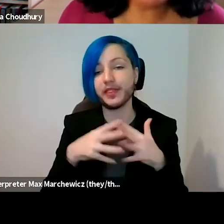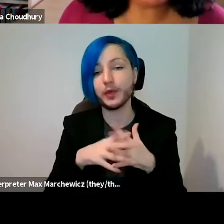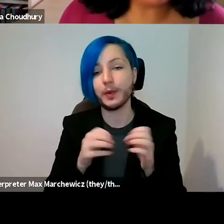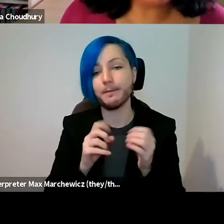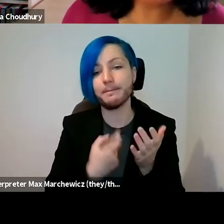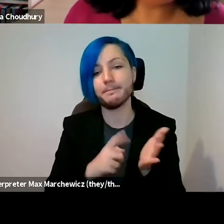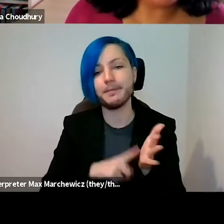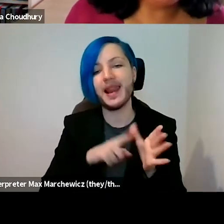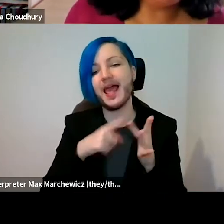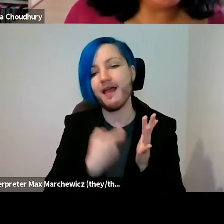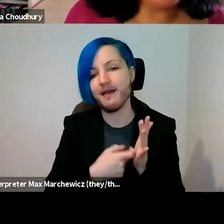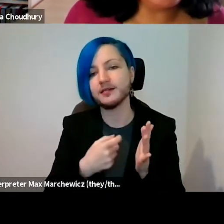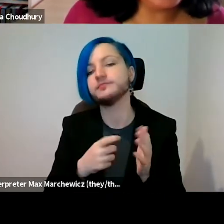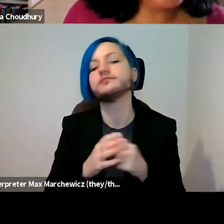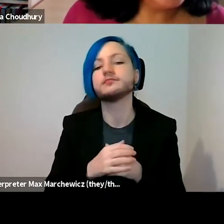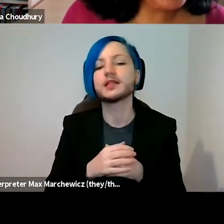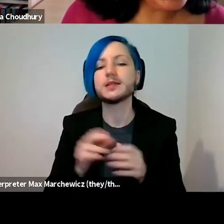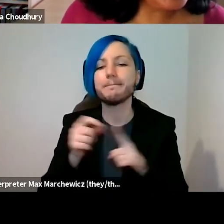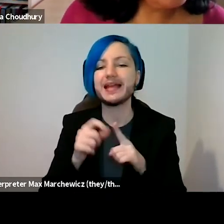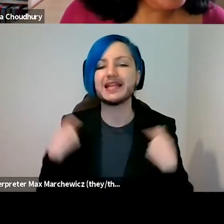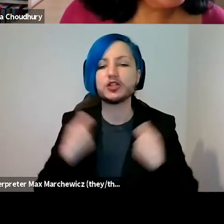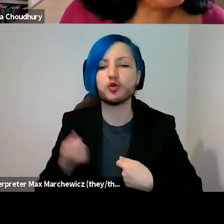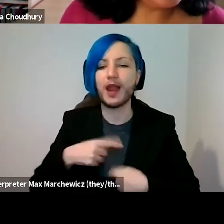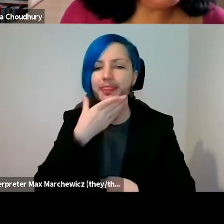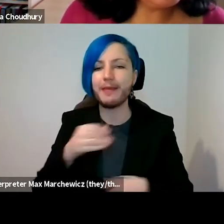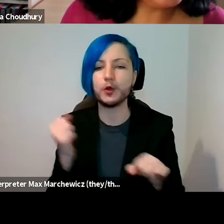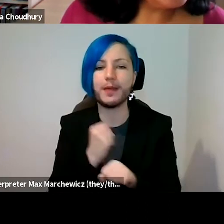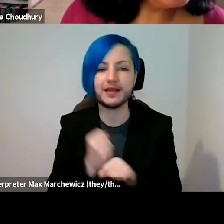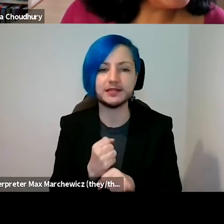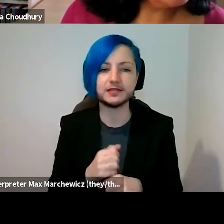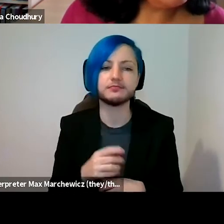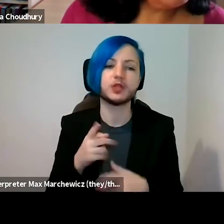Paisley Shawl, and the Men who Produced It, where he observes, and I quote,